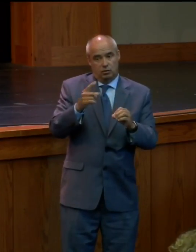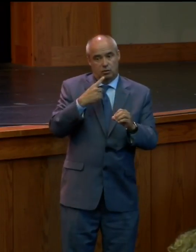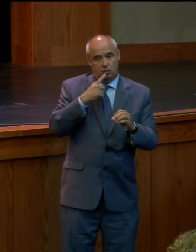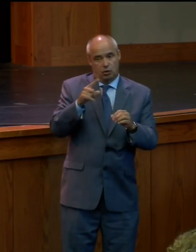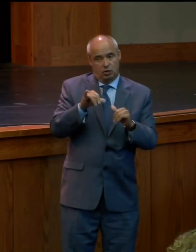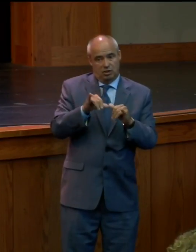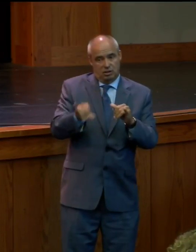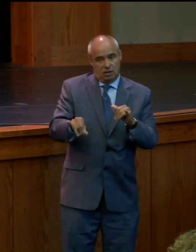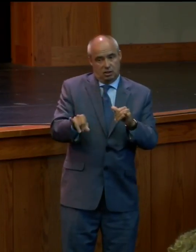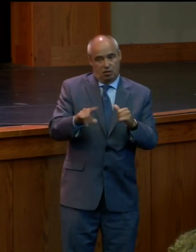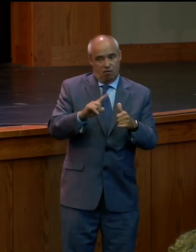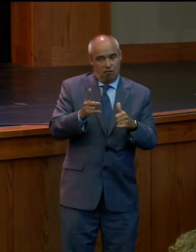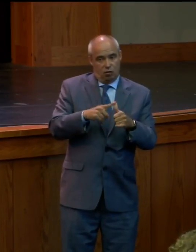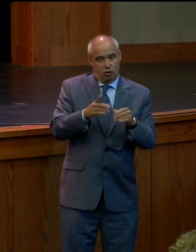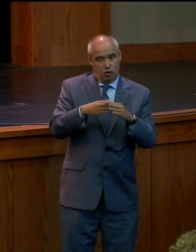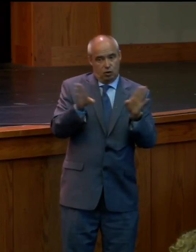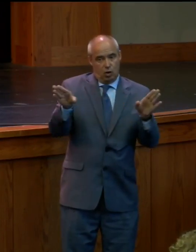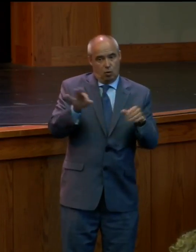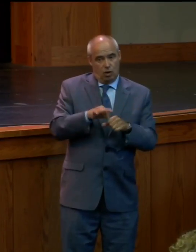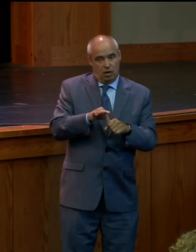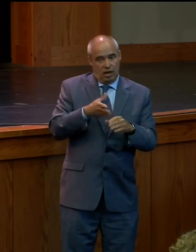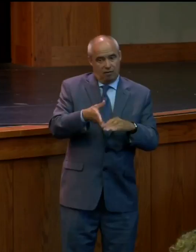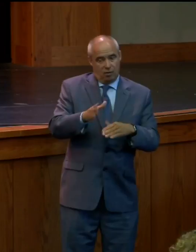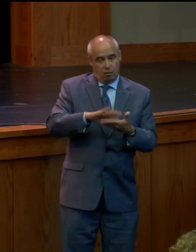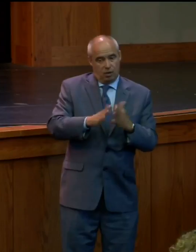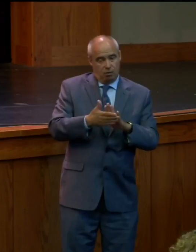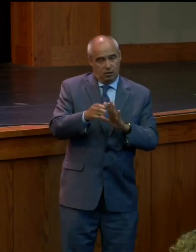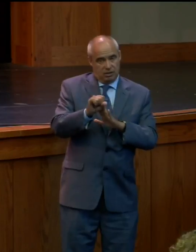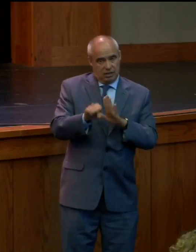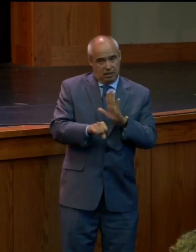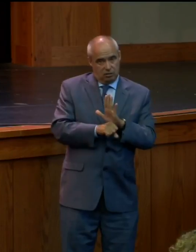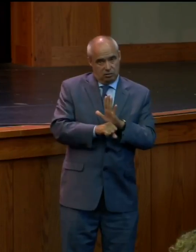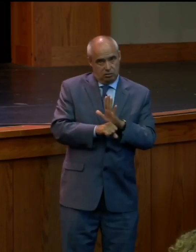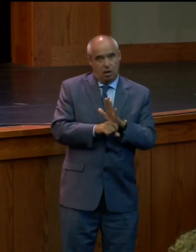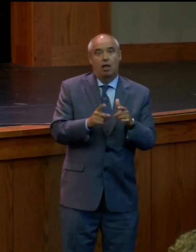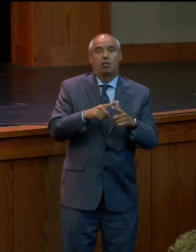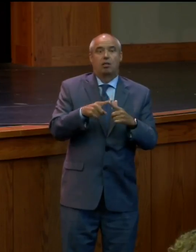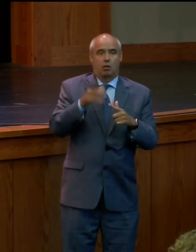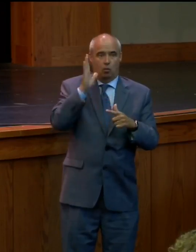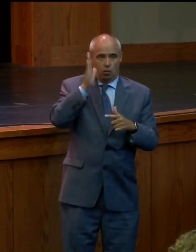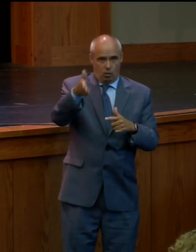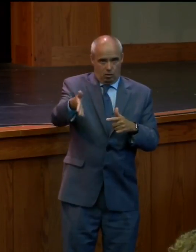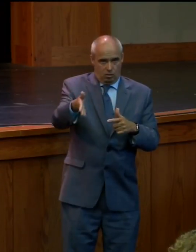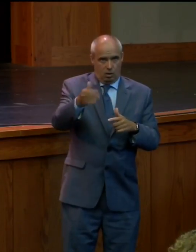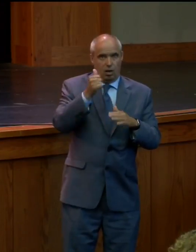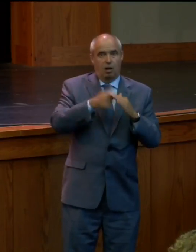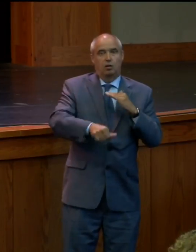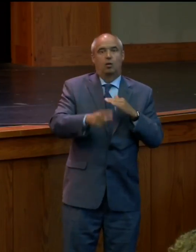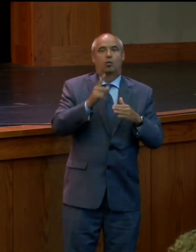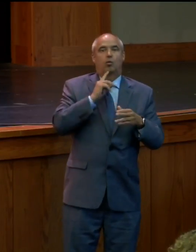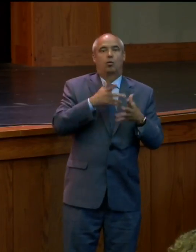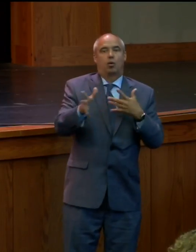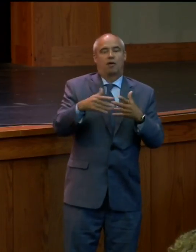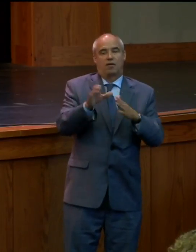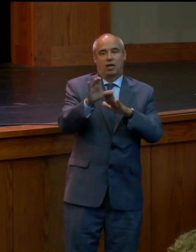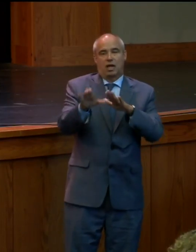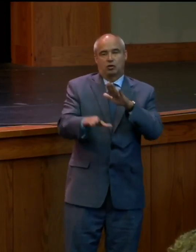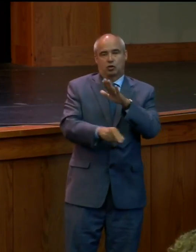THE FIRST GENERAL ELECTION AFTER WE BECOME STATEHOOD. THEN WE WOULD BE UNDER WHATEVER THE CONSTITUTION IS.